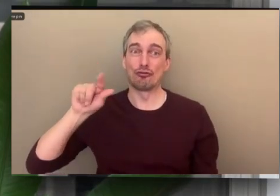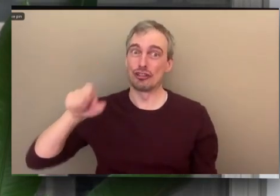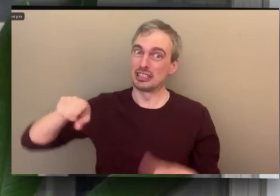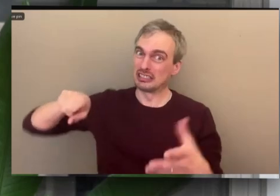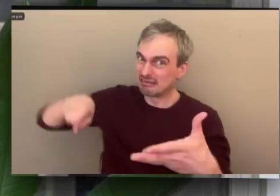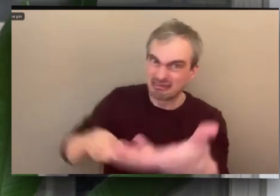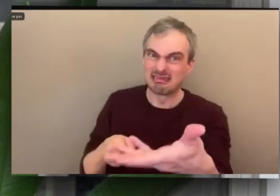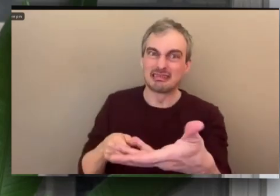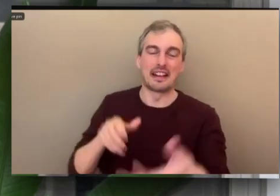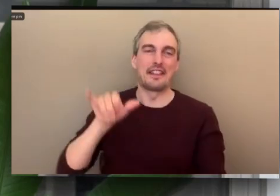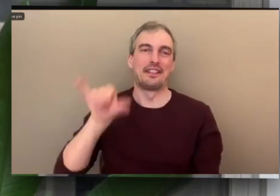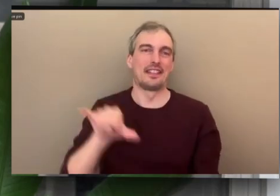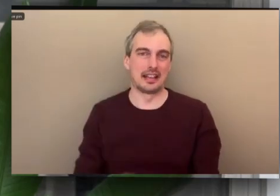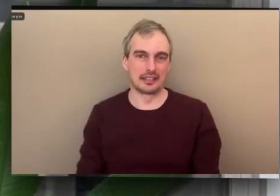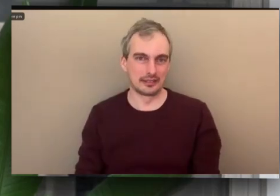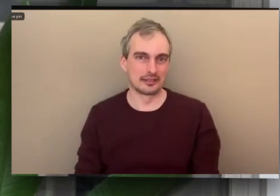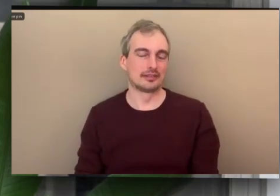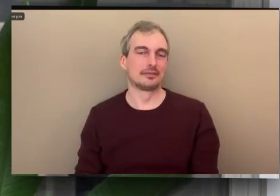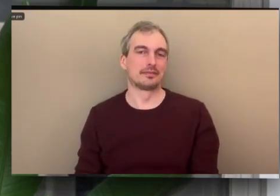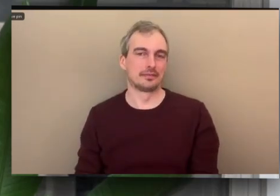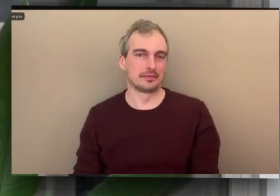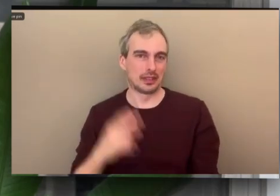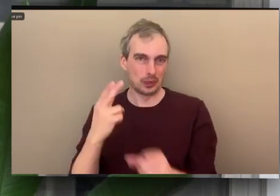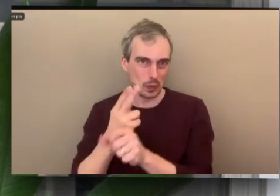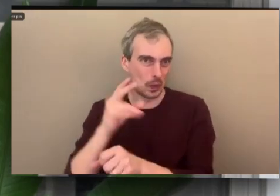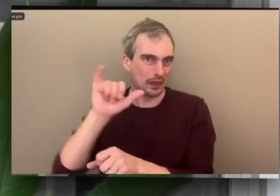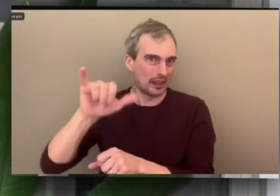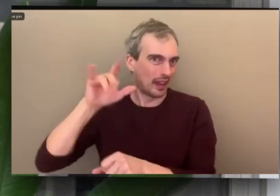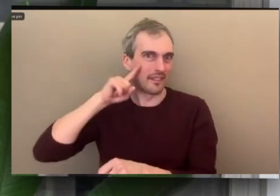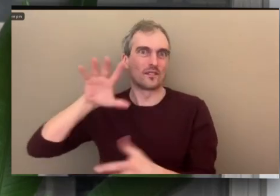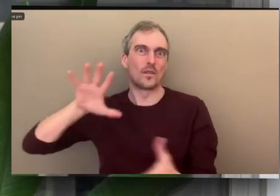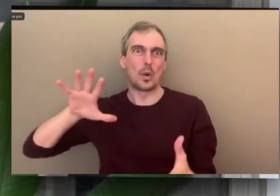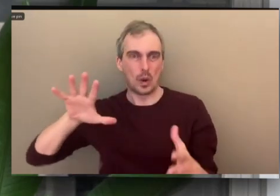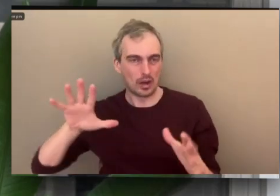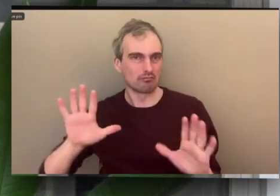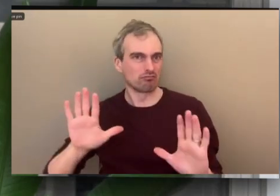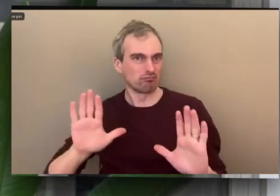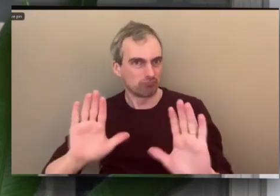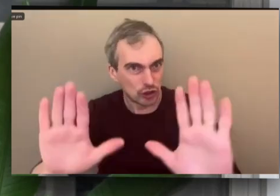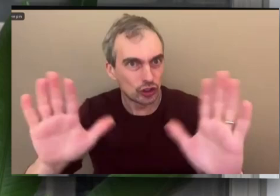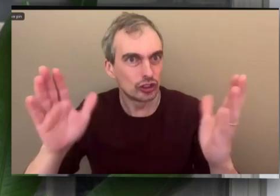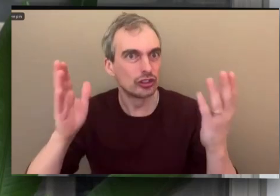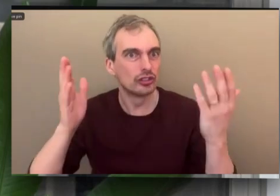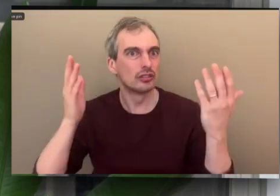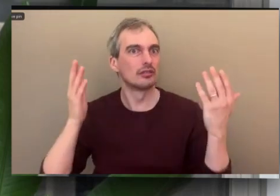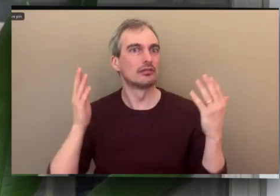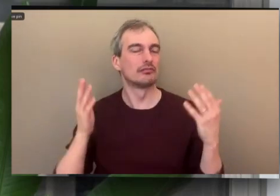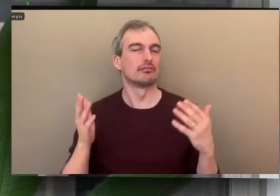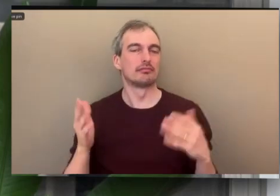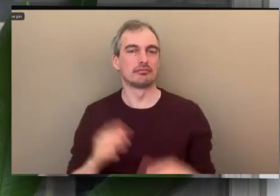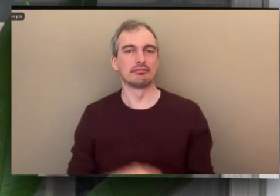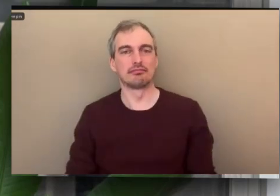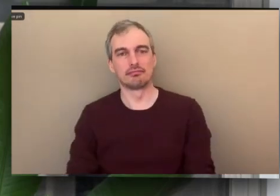My goal at the end of the day is to make sure we have accessible products for our customers and employees. Plain and simple. That's it. So we leverage that.